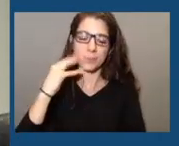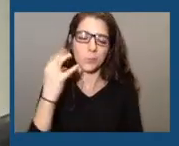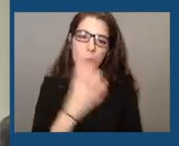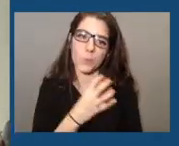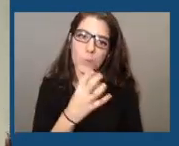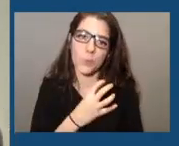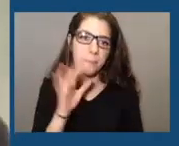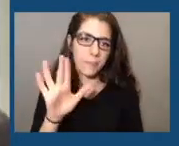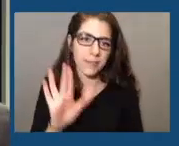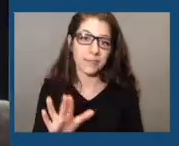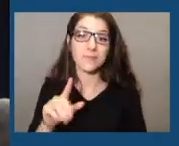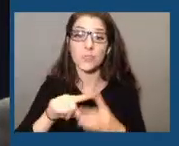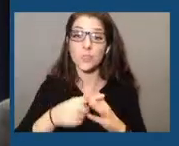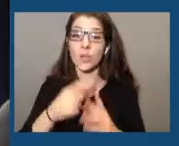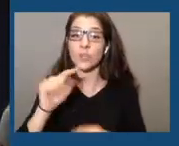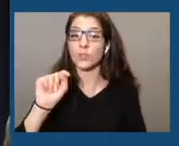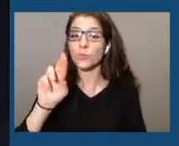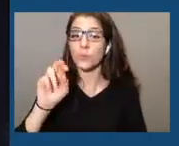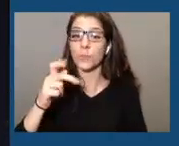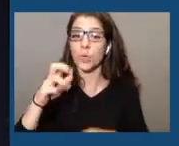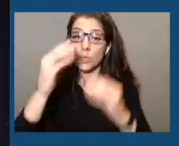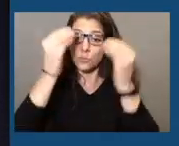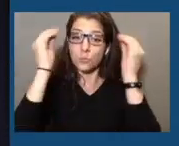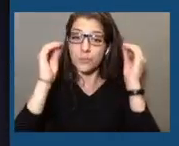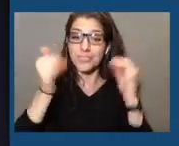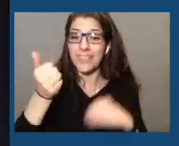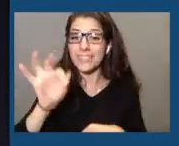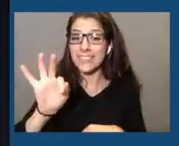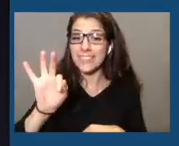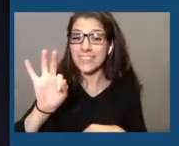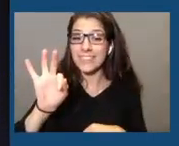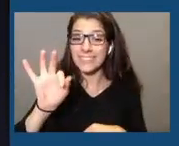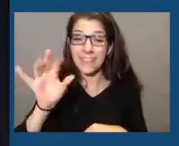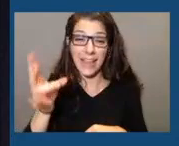Back in 1987 there are people in this room who were not even born back in 87.